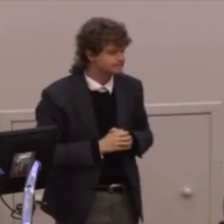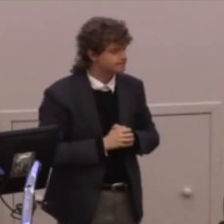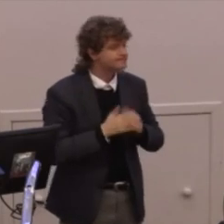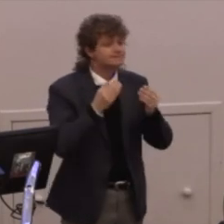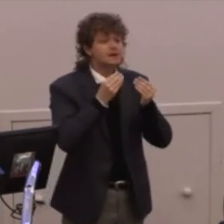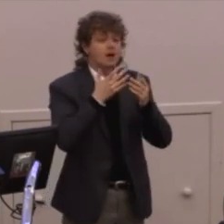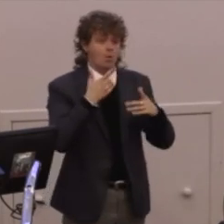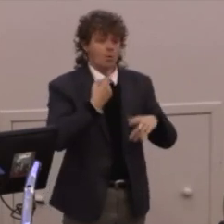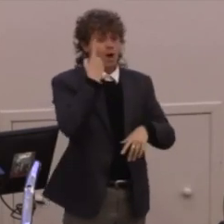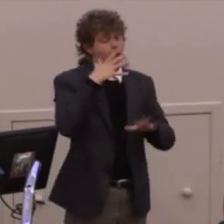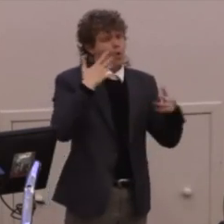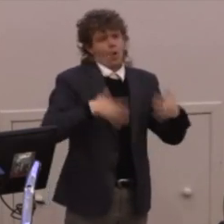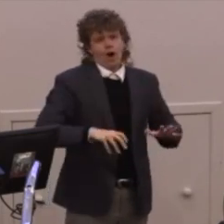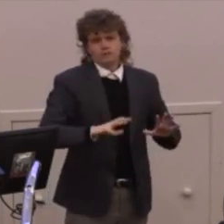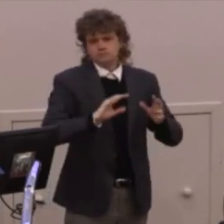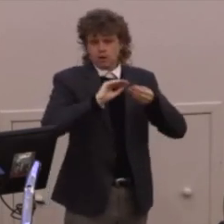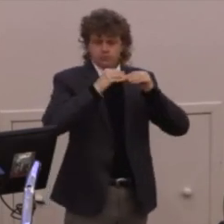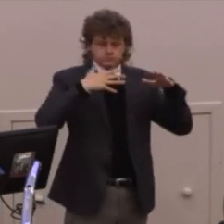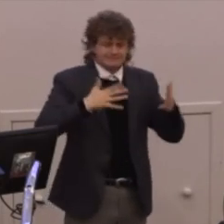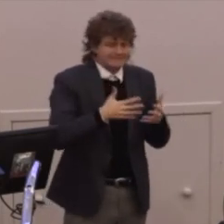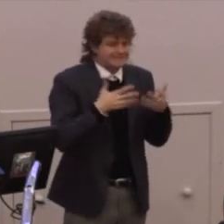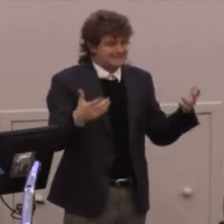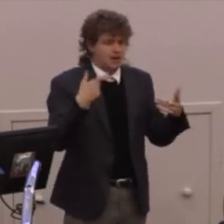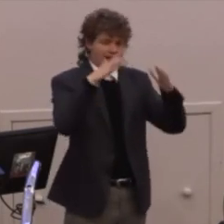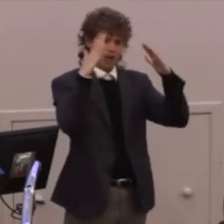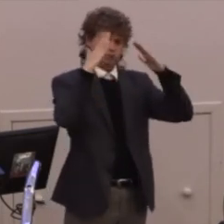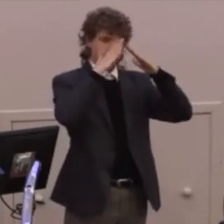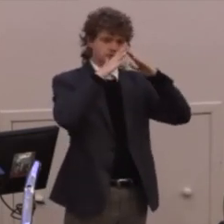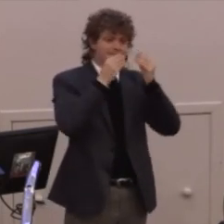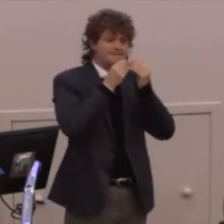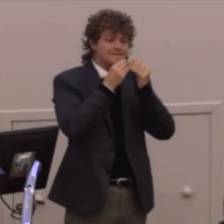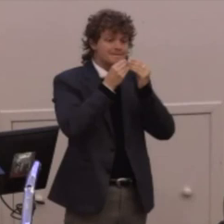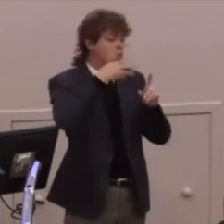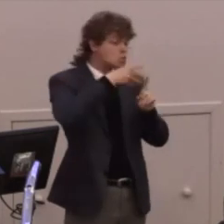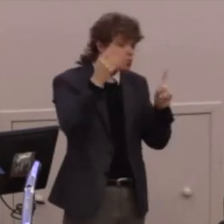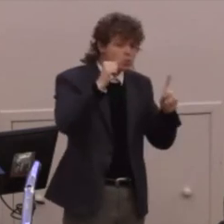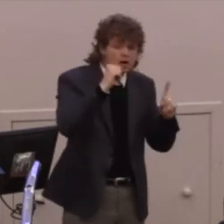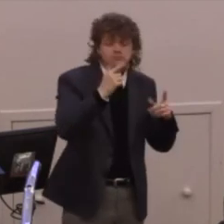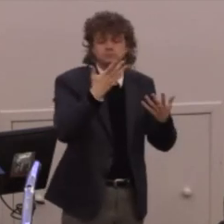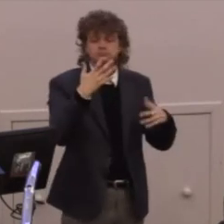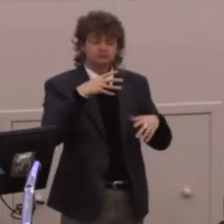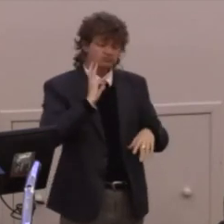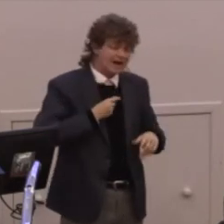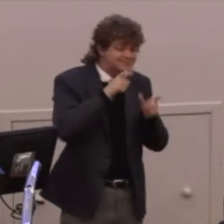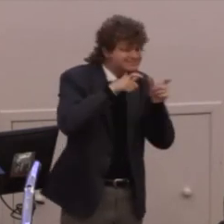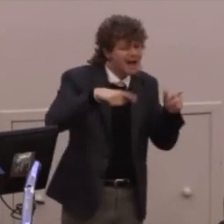housing issue. Queer and trans youth are often not even safe in their own homes. Within their